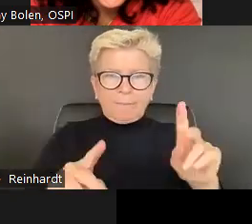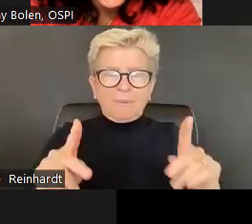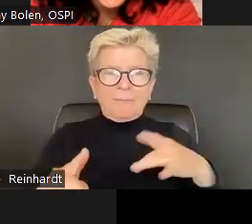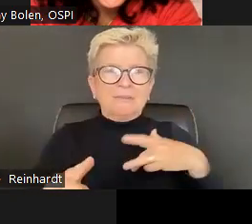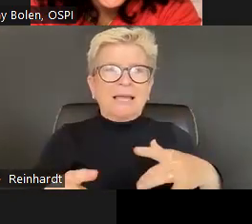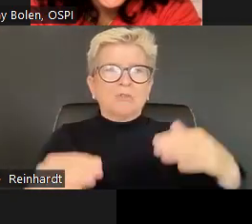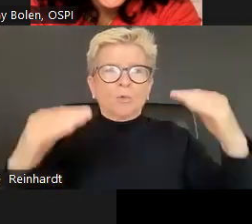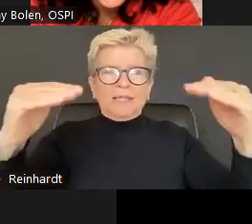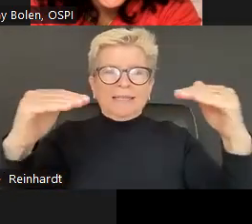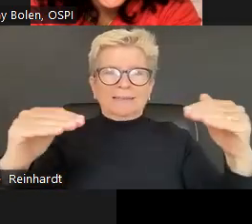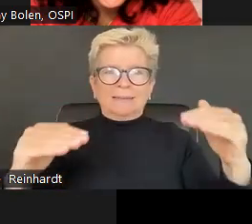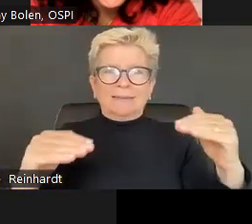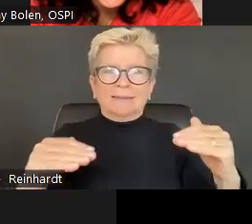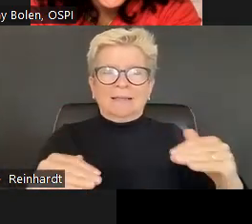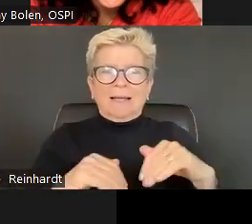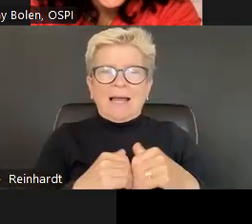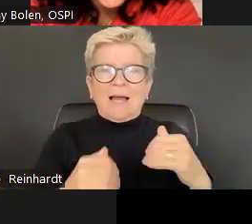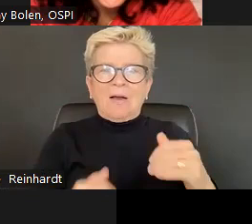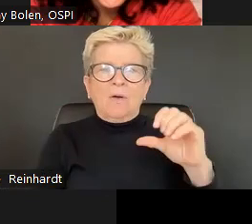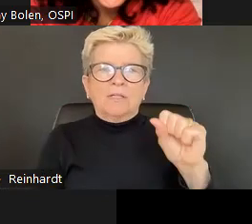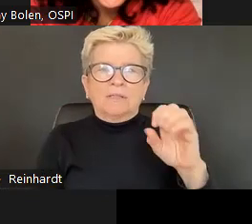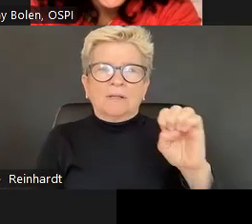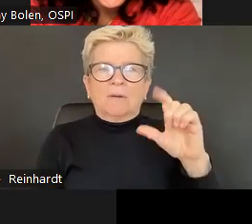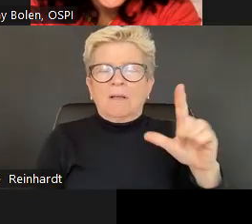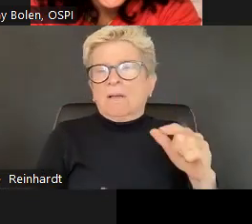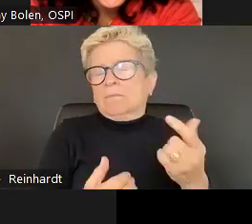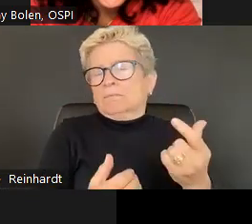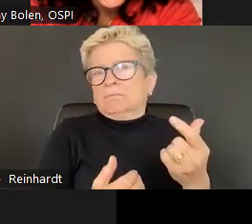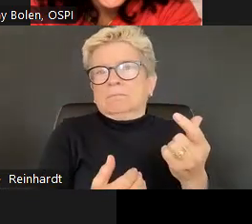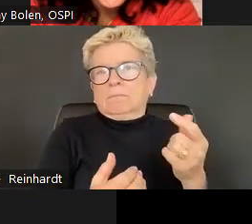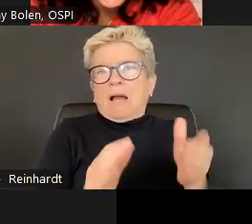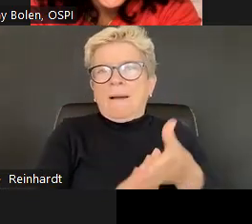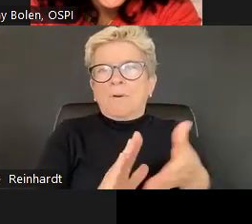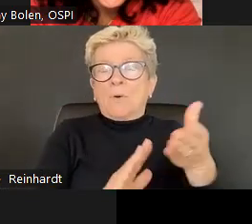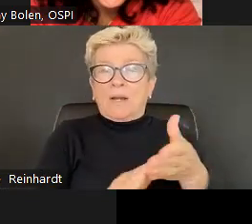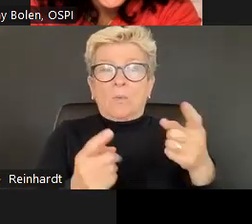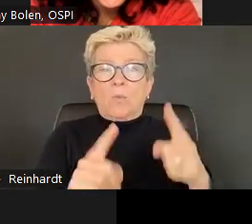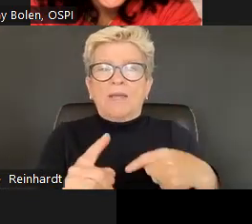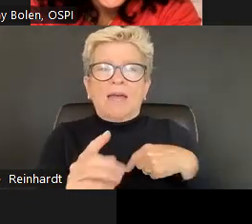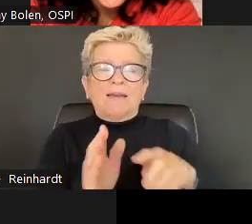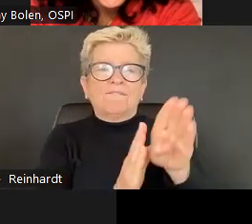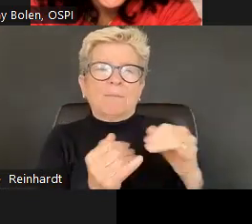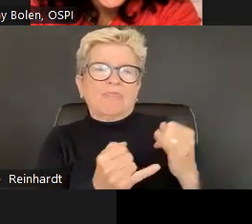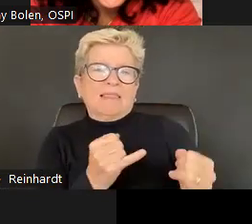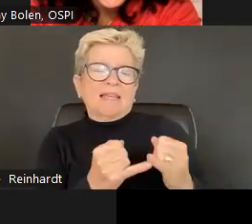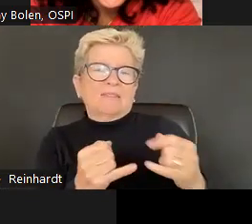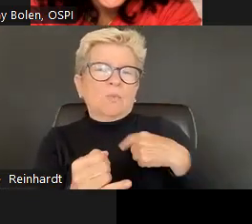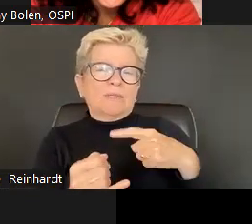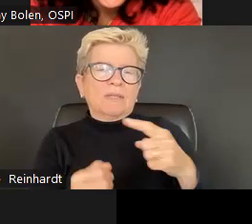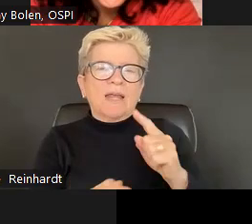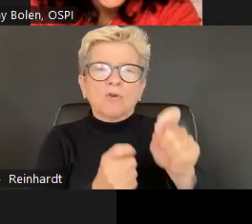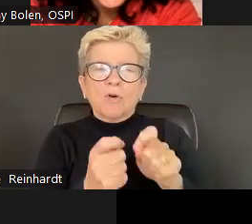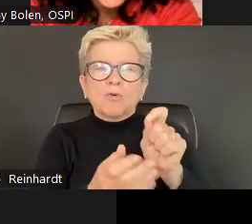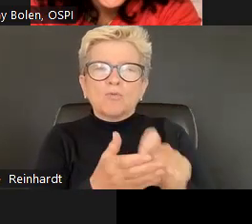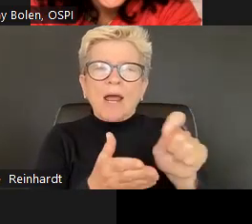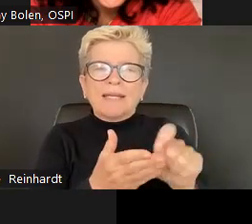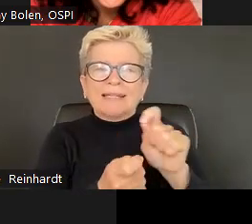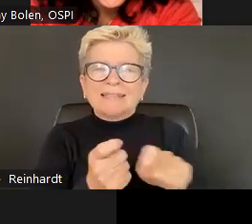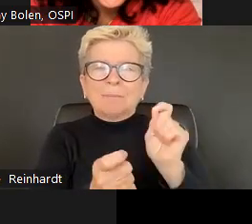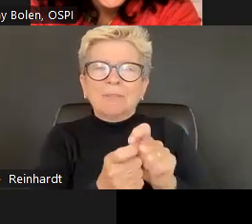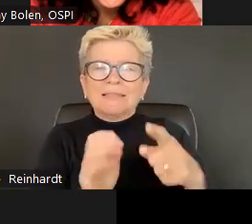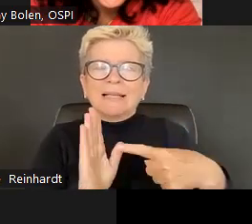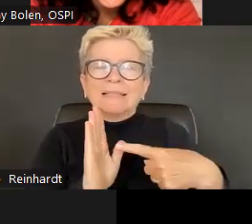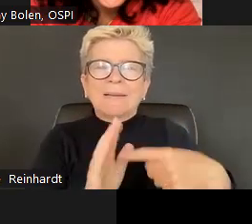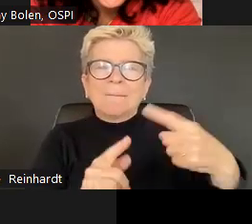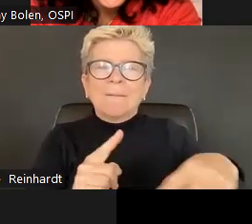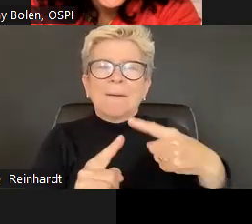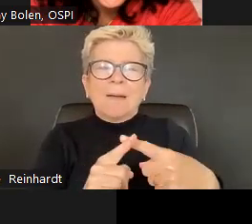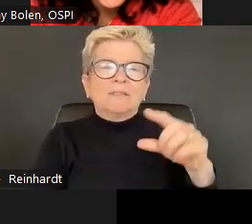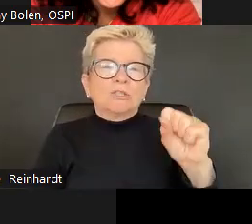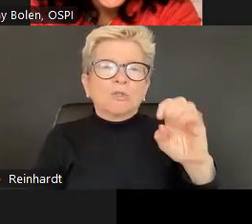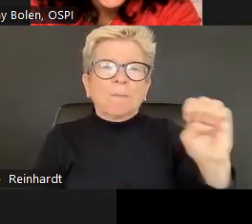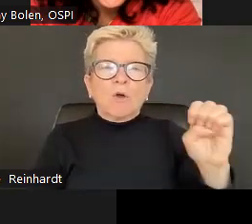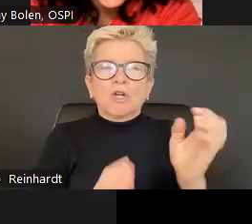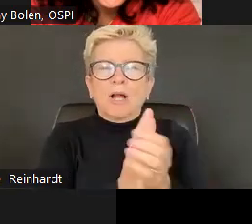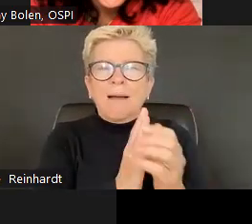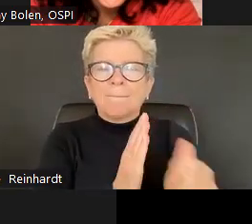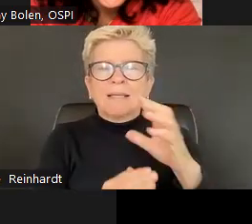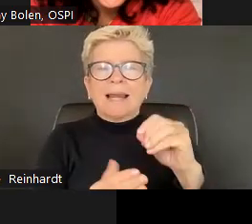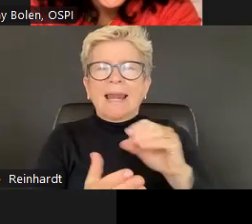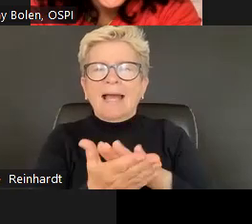Well, how do all academics and social emotional skills align how are they connected with one another because oftentimes when we see a variety of, alignment documents, alignment tools or whatnot.